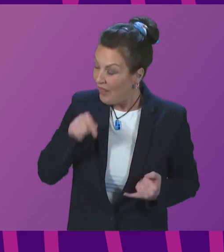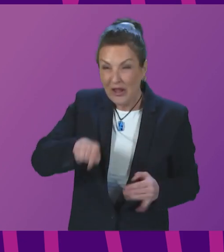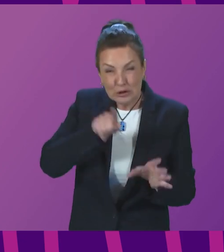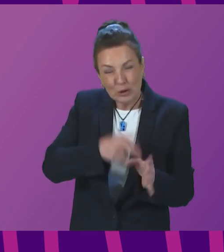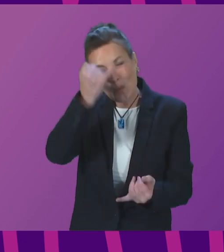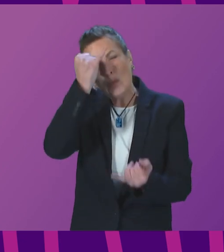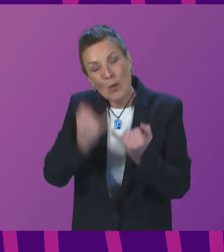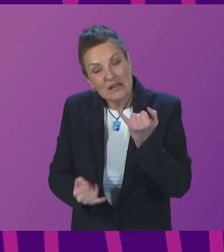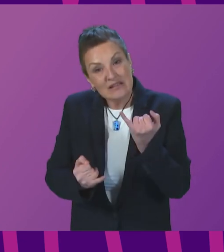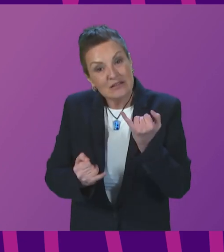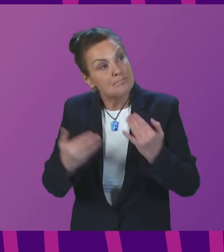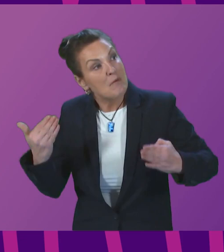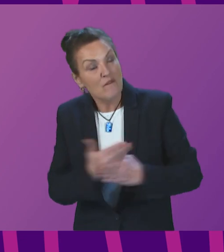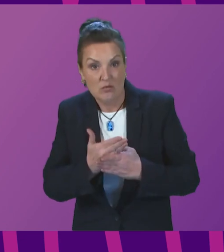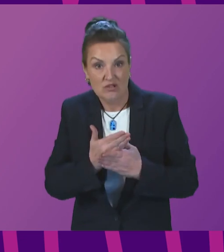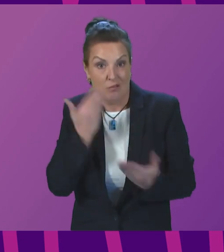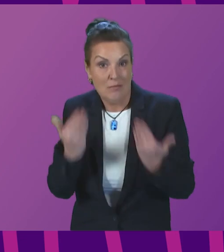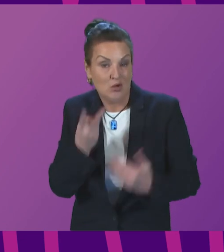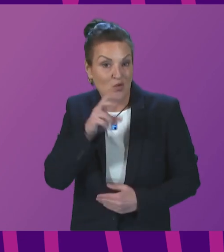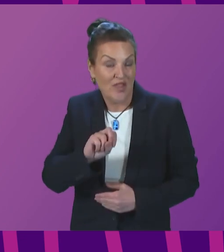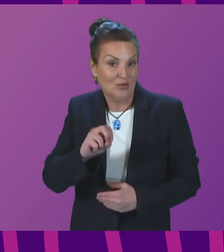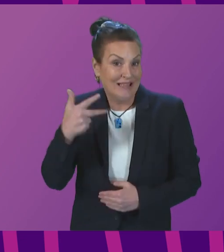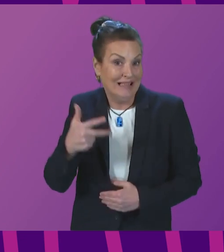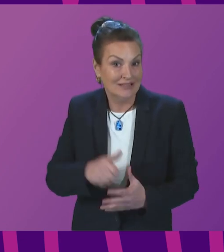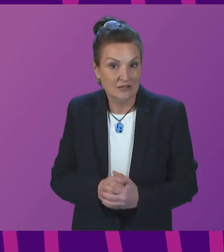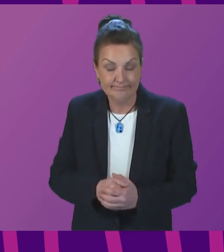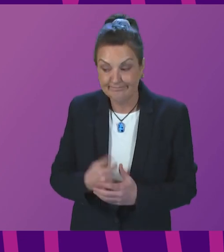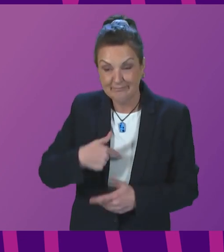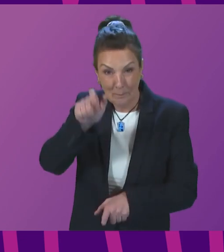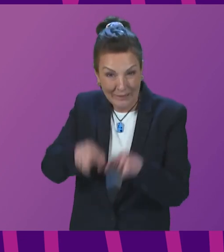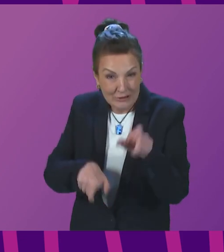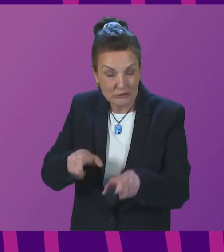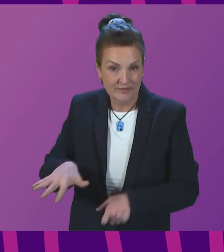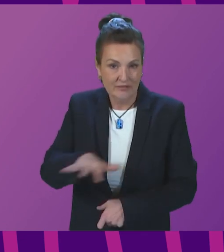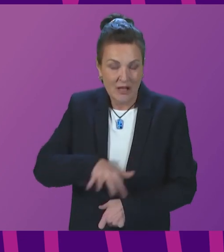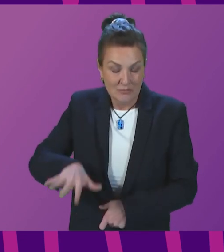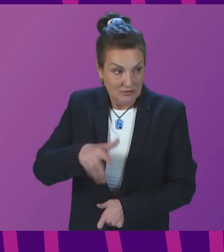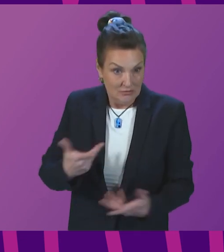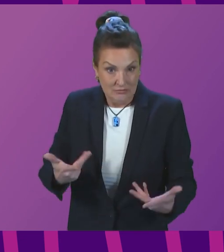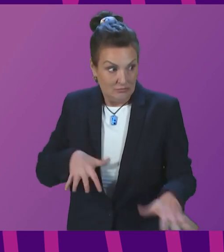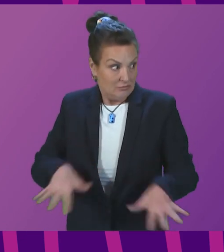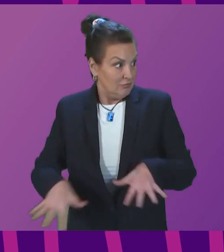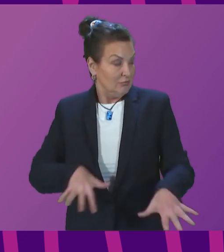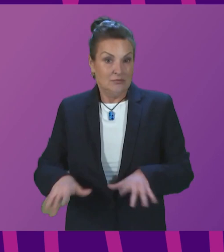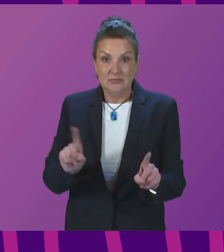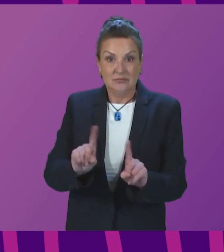For all the time that the target remains unmet, patients and their families are left in limbo.